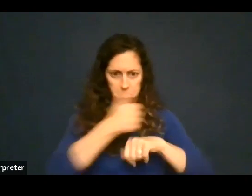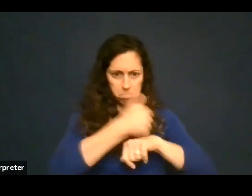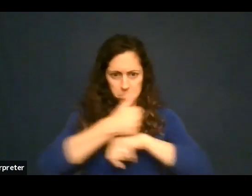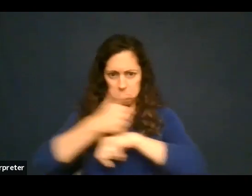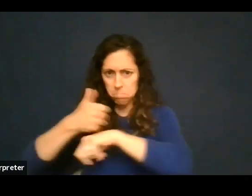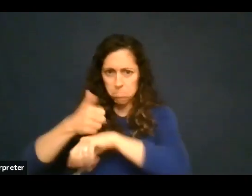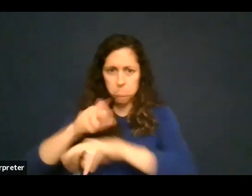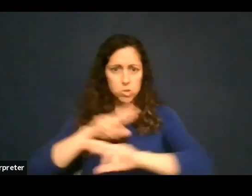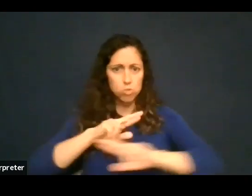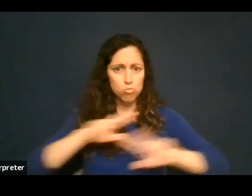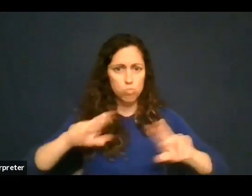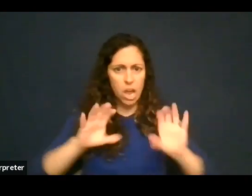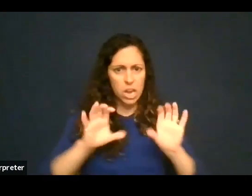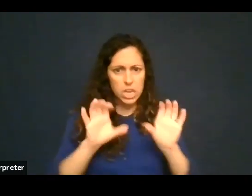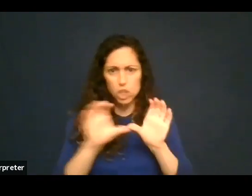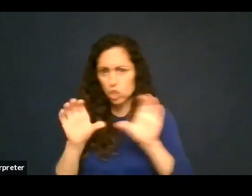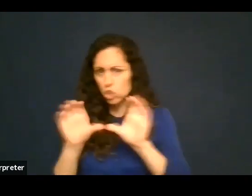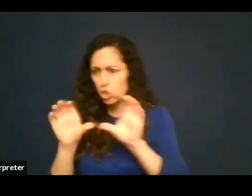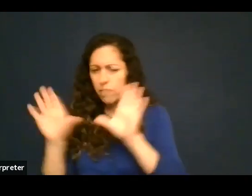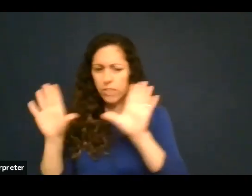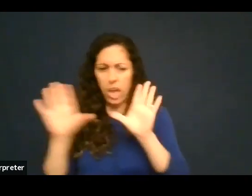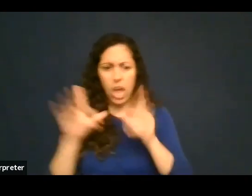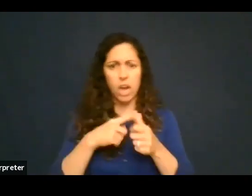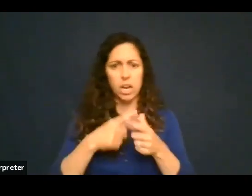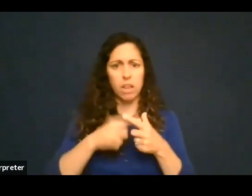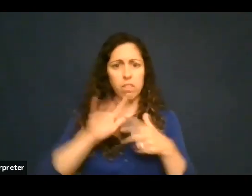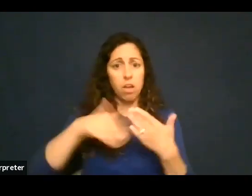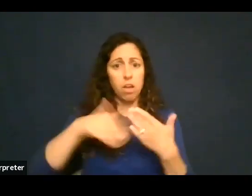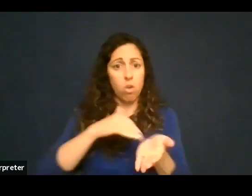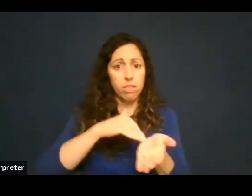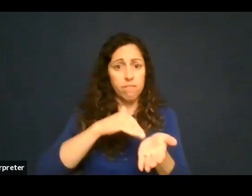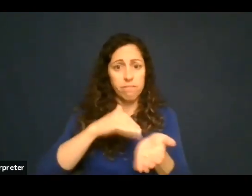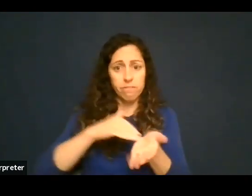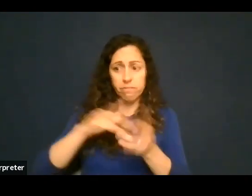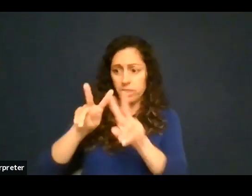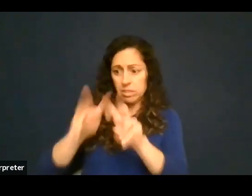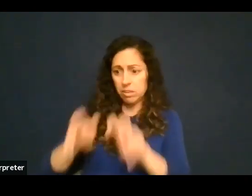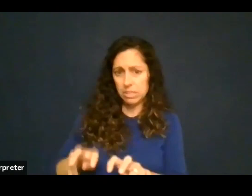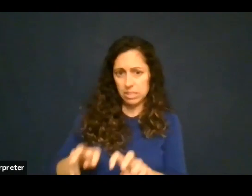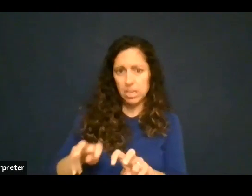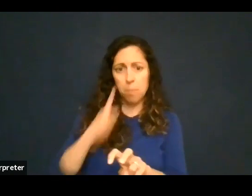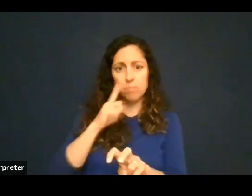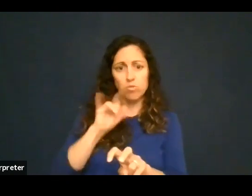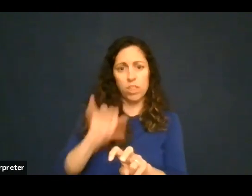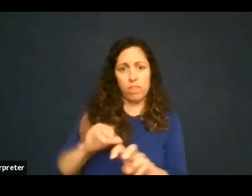required to make these useful. You really want to be looking at a wide variety of clinical endpoints.